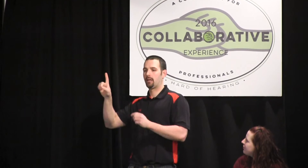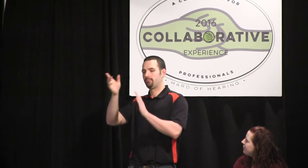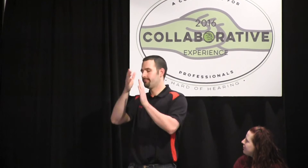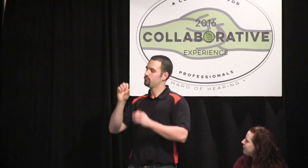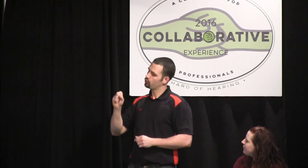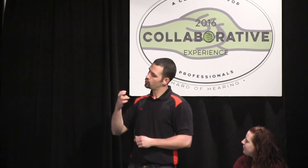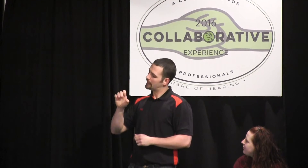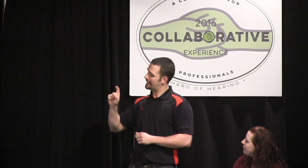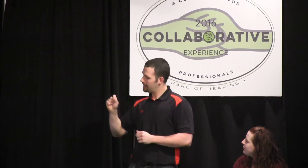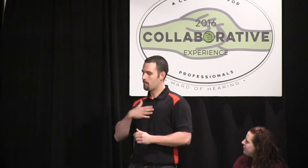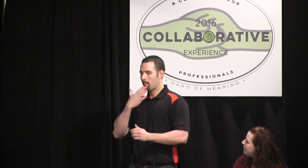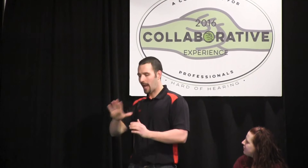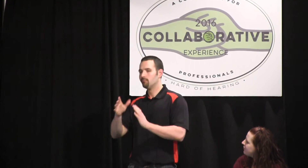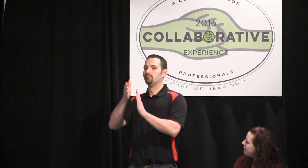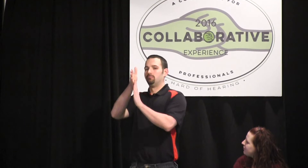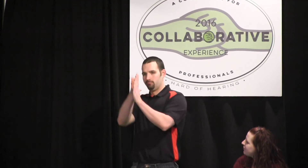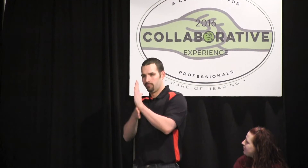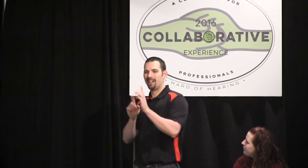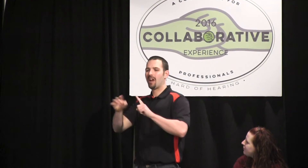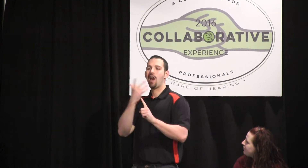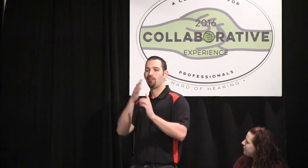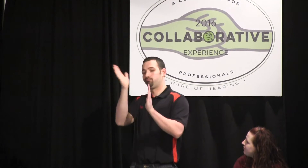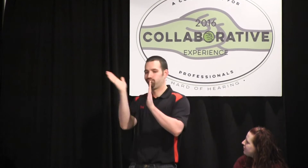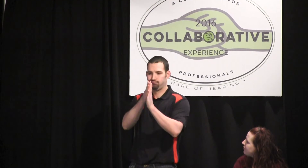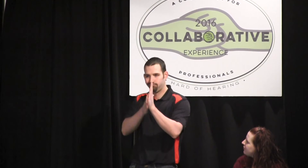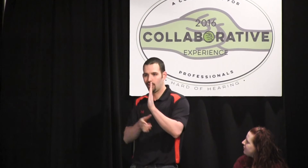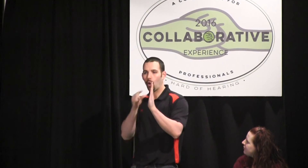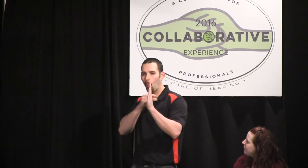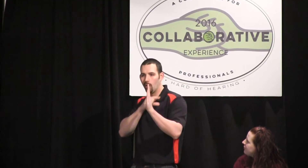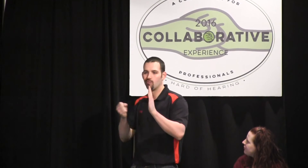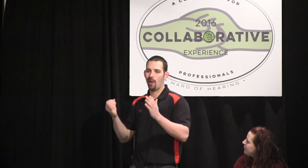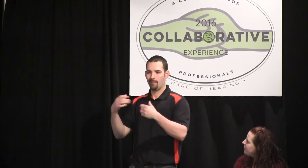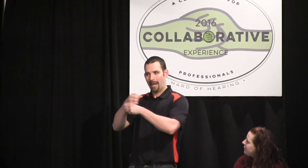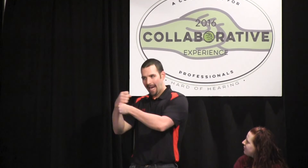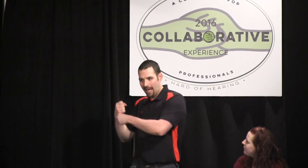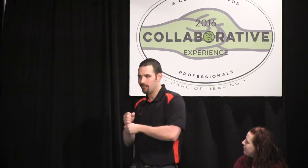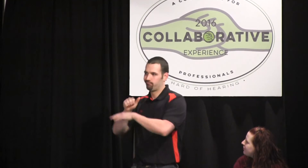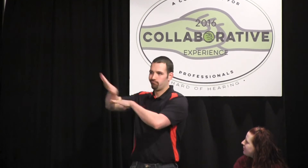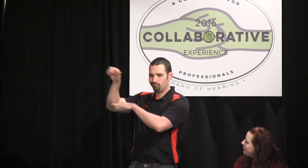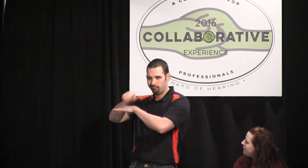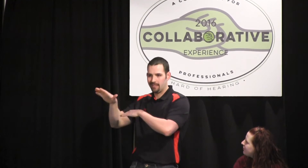it's a metal that's put on there, like a sheet metal kind of thing.